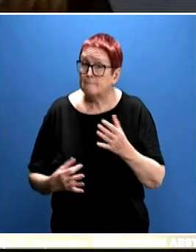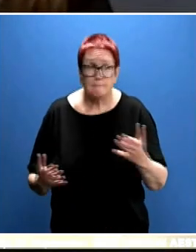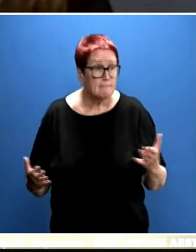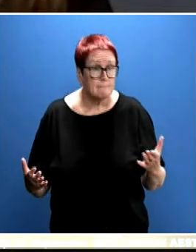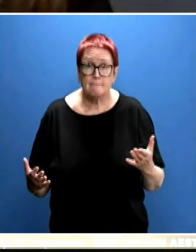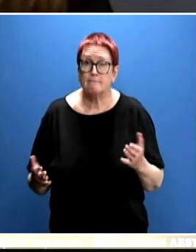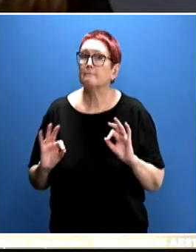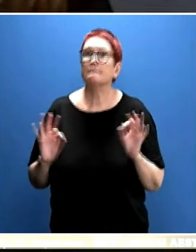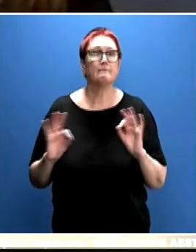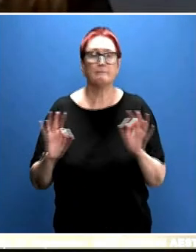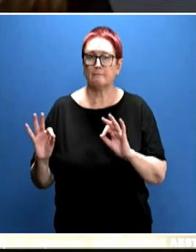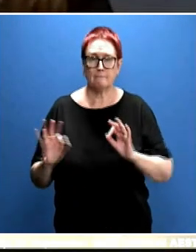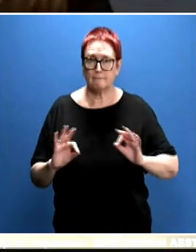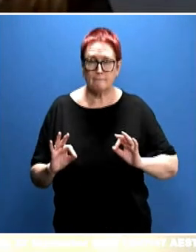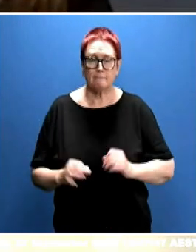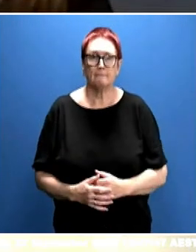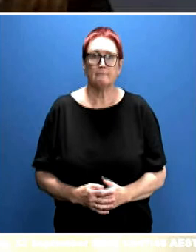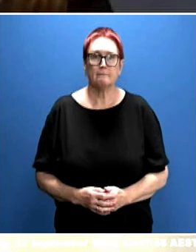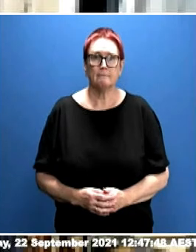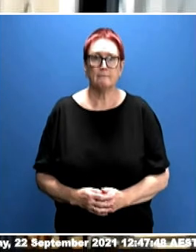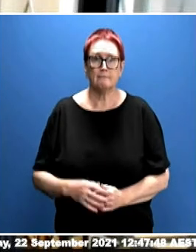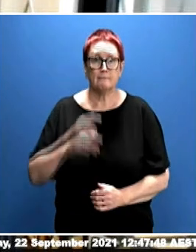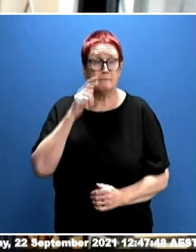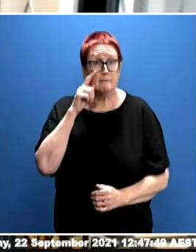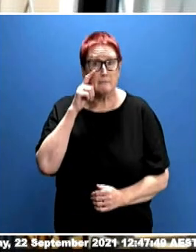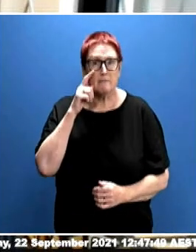No, I guess it was also the therapeutic wraparound.